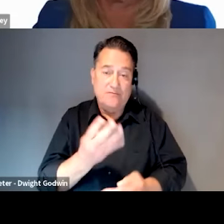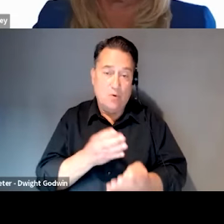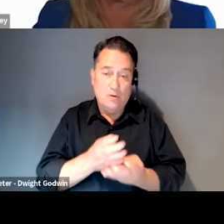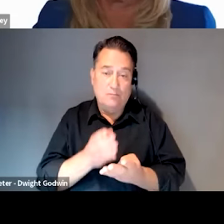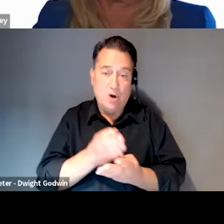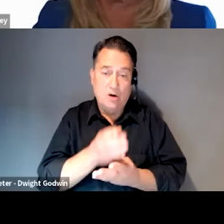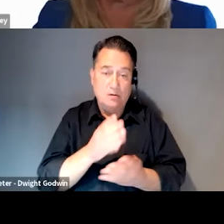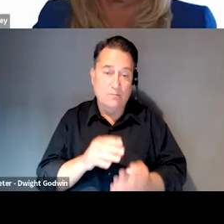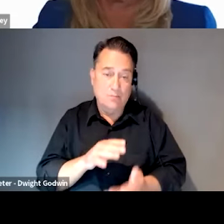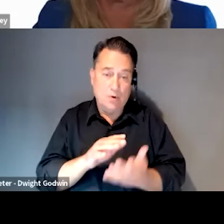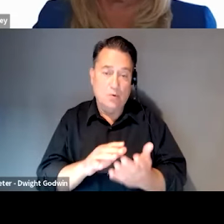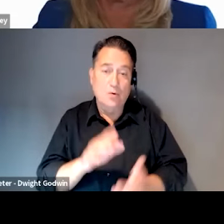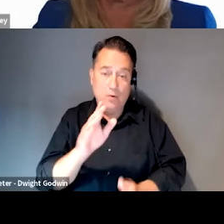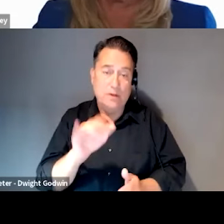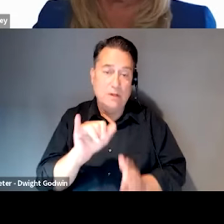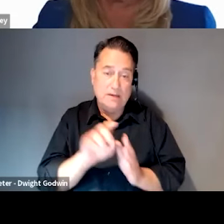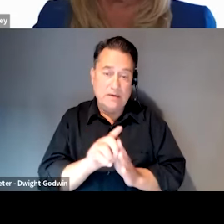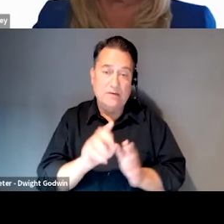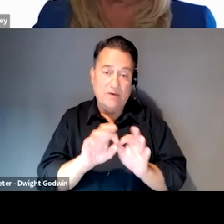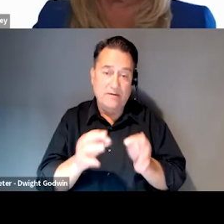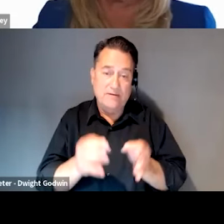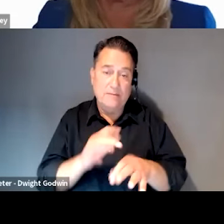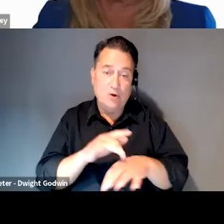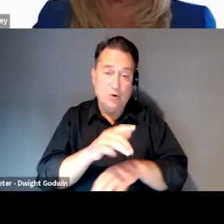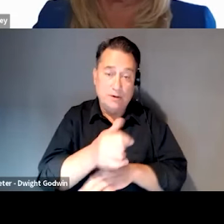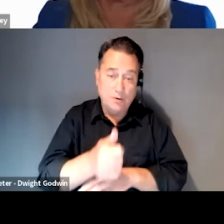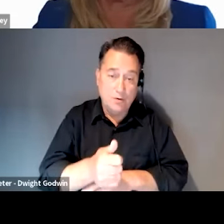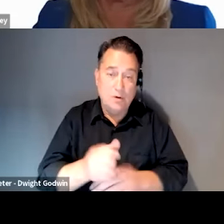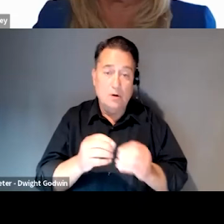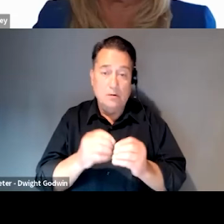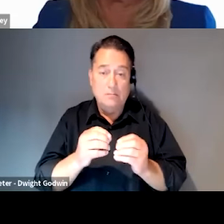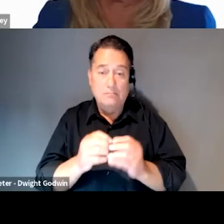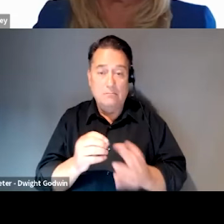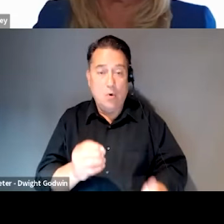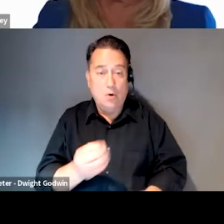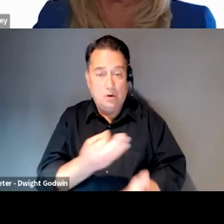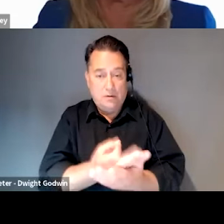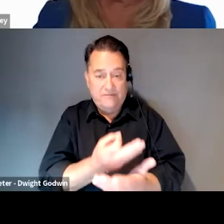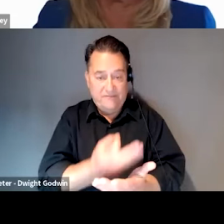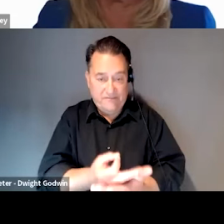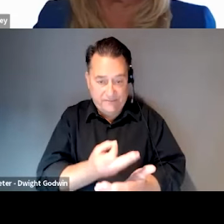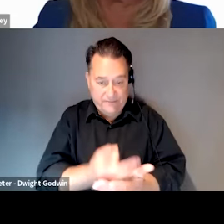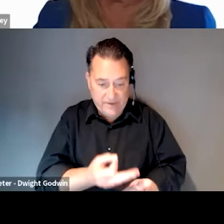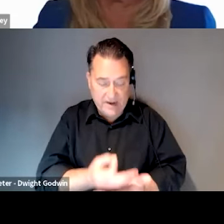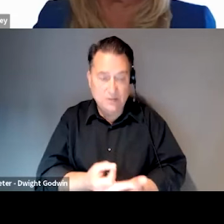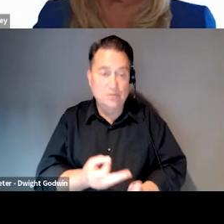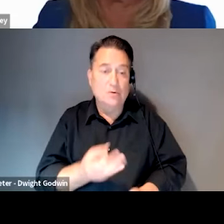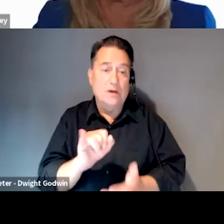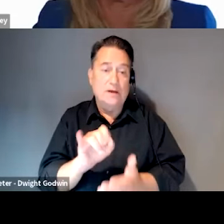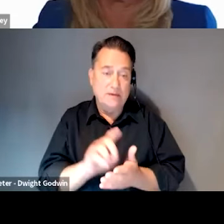you will identify families earlier, more objectively, and that will cause a more timely referral